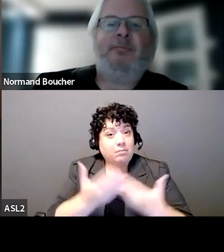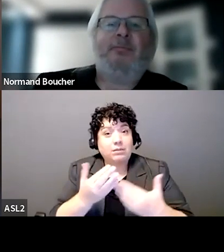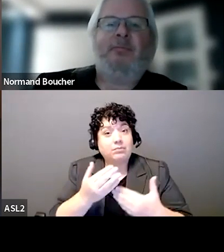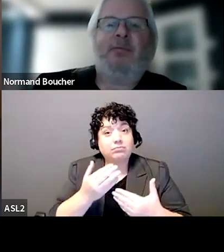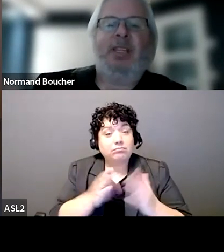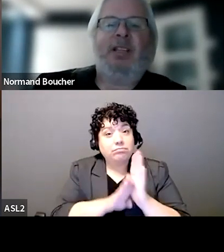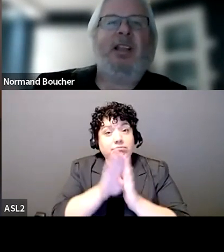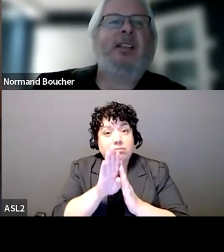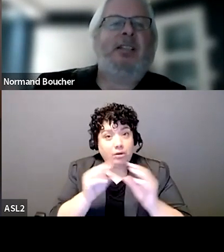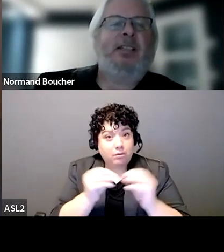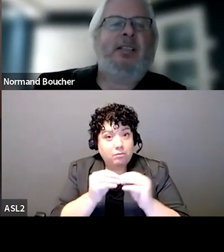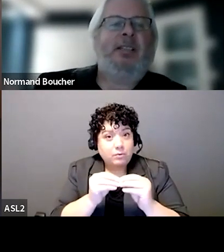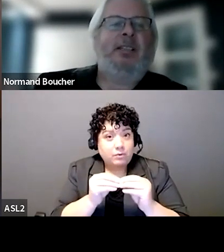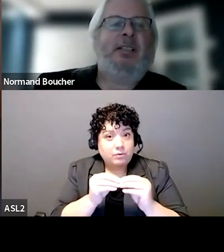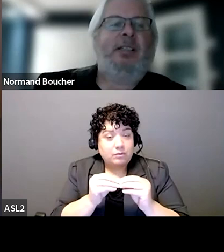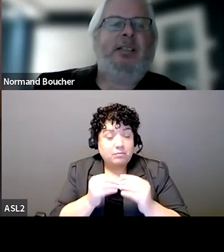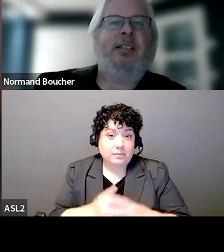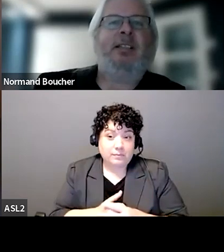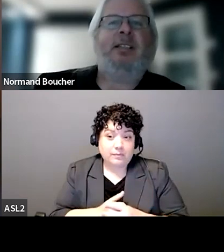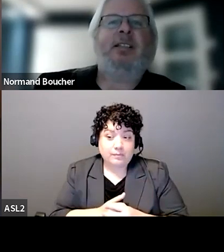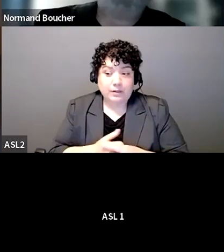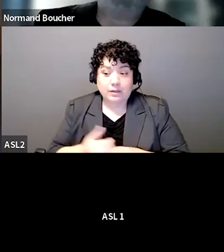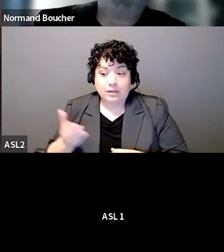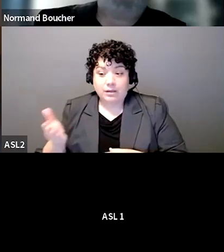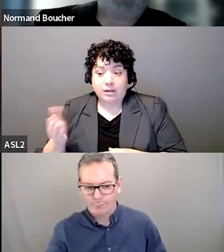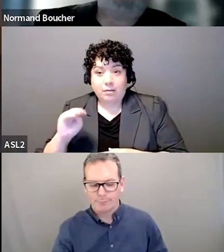Alexis do you want to add anything I don't think anybody's got their hand up right now